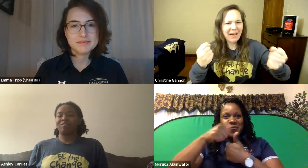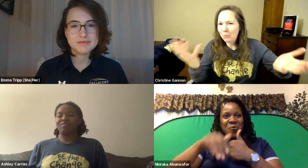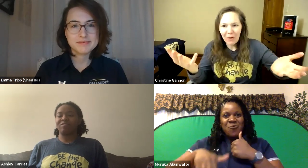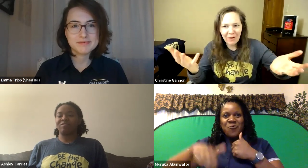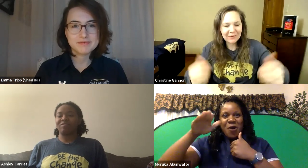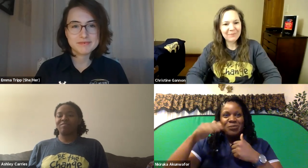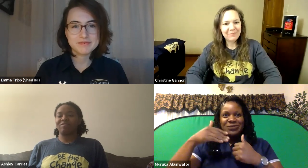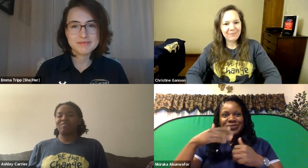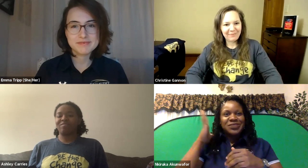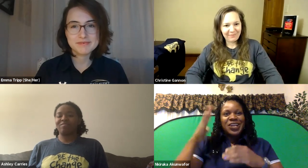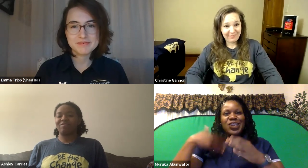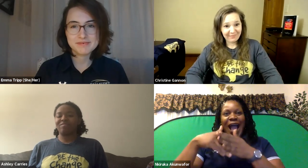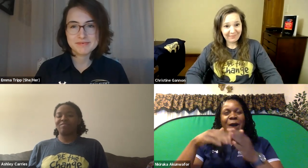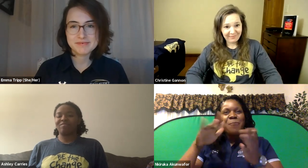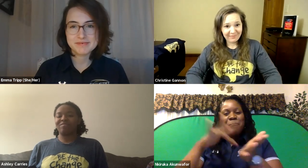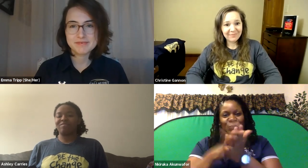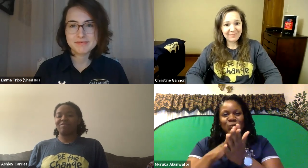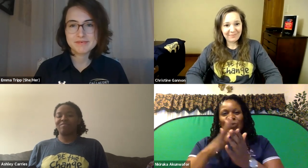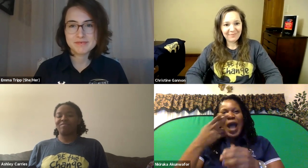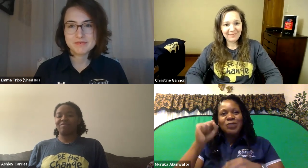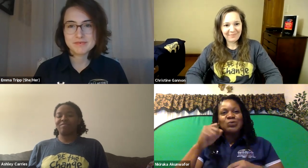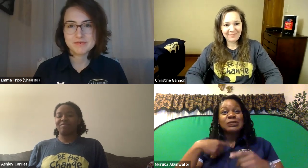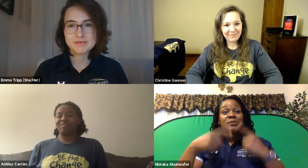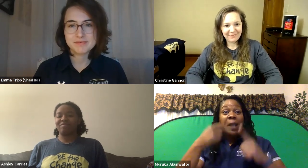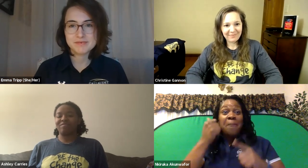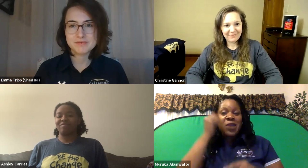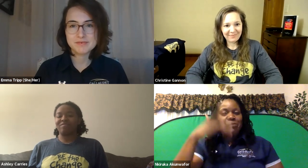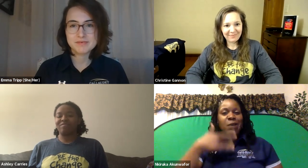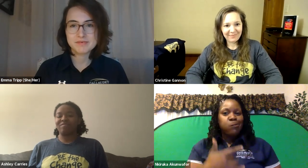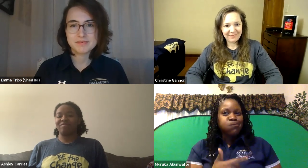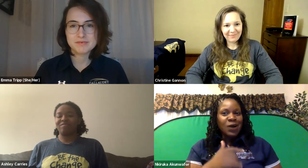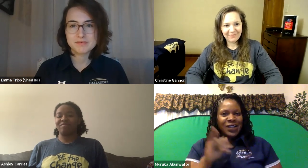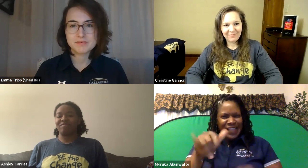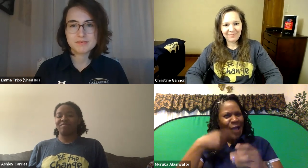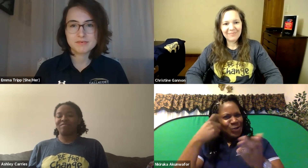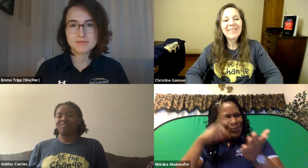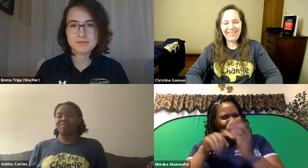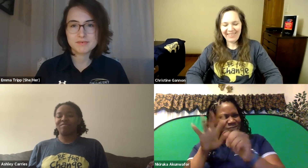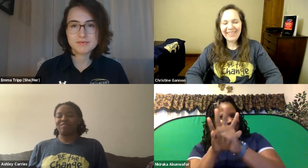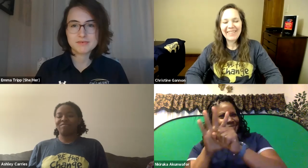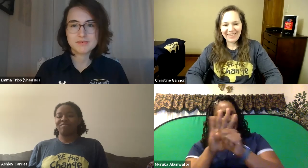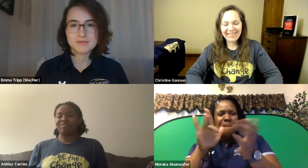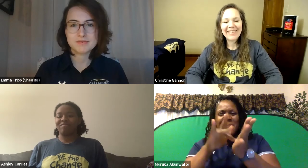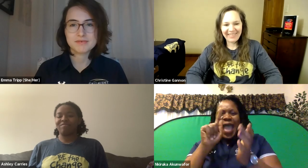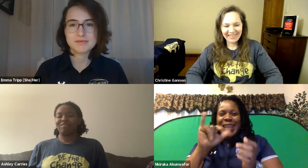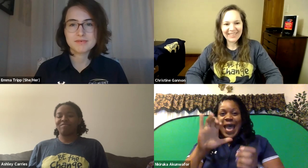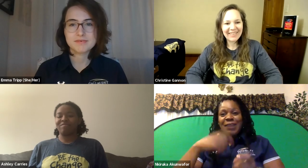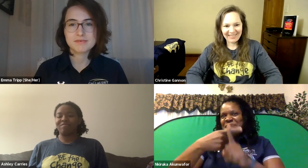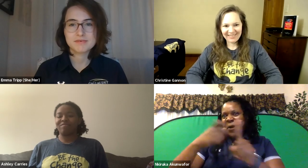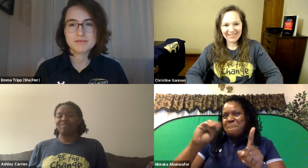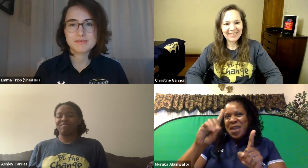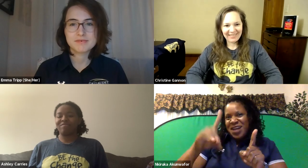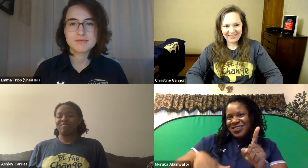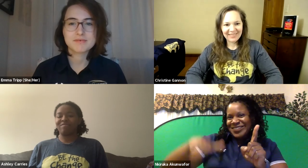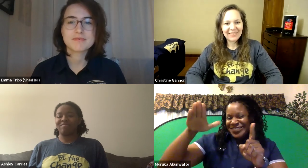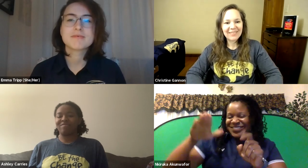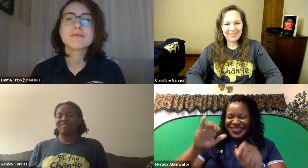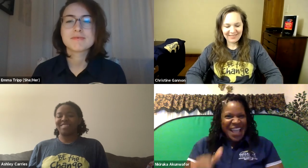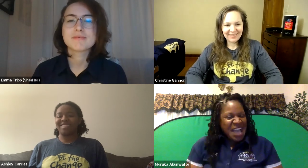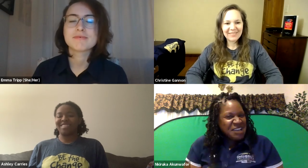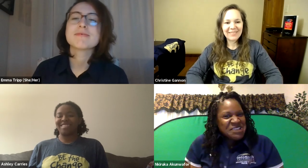Growing up, in middle school & high school, we signed it like this. I believe that's a regional sign in the mid-Atlantic area. I grew up in Maryland.